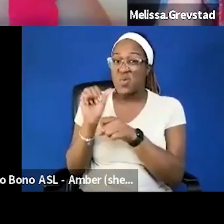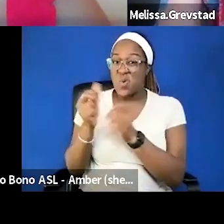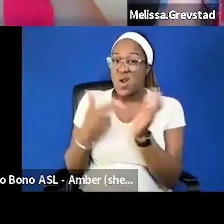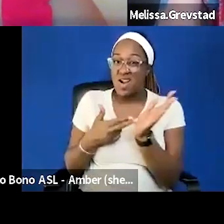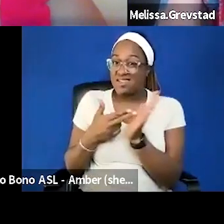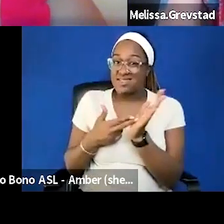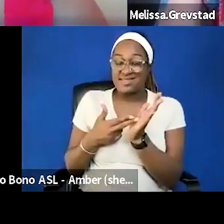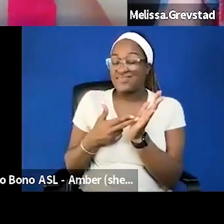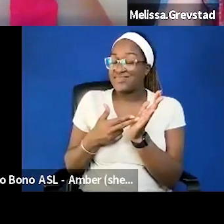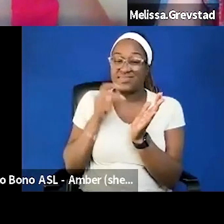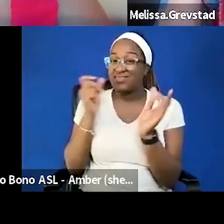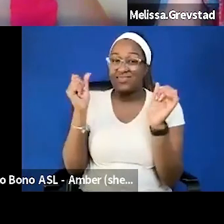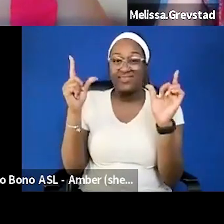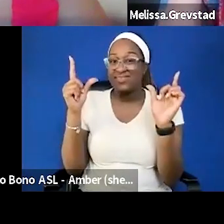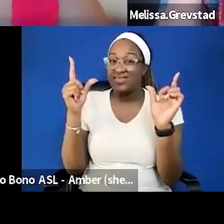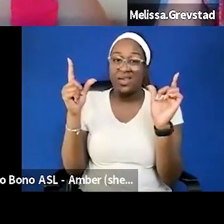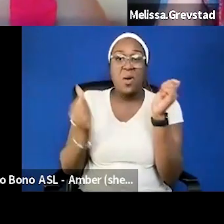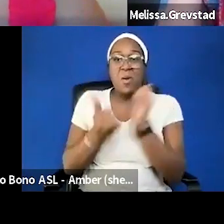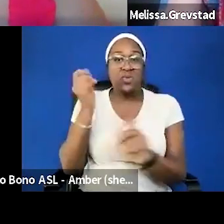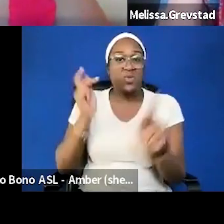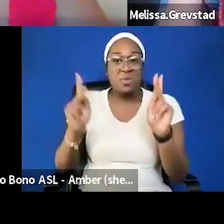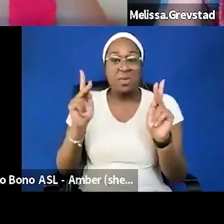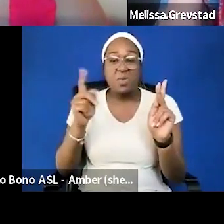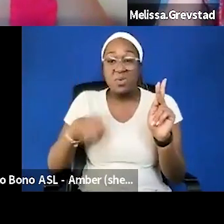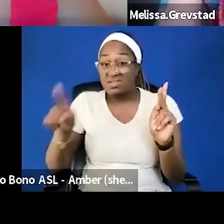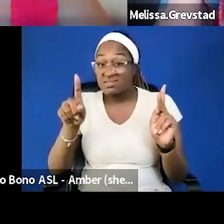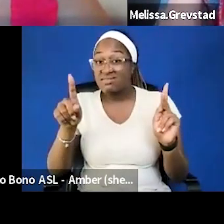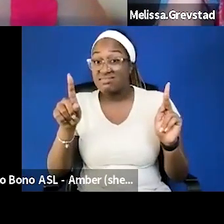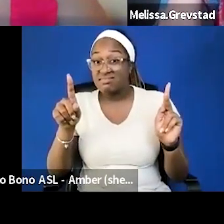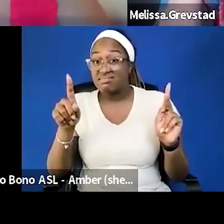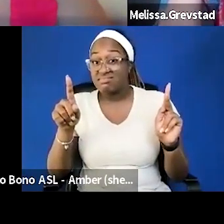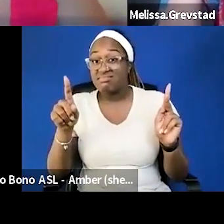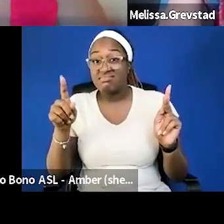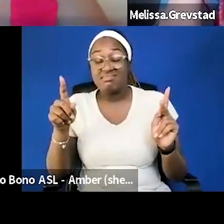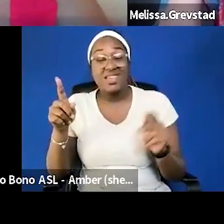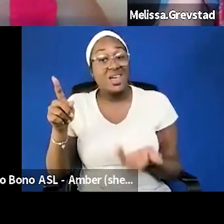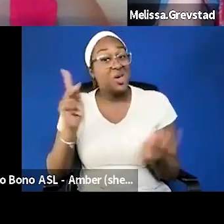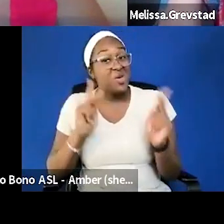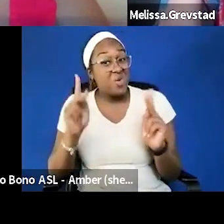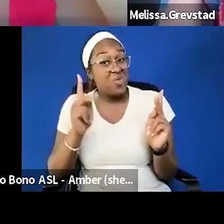to a surprise of most people on this call, but people really feel quite